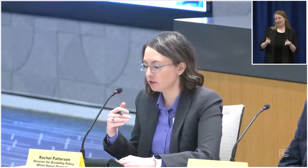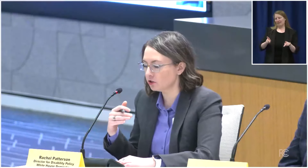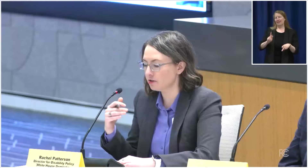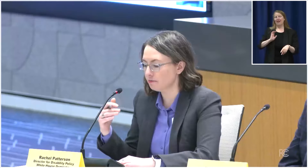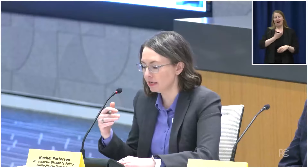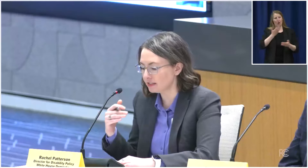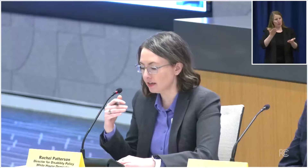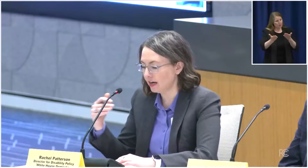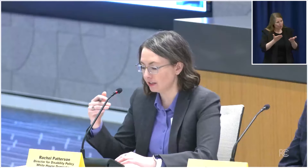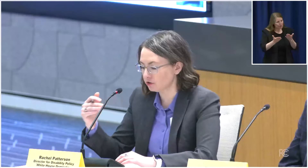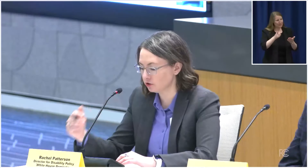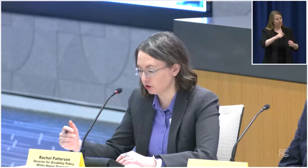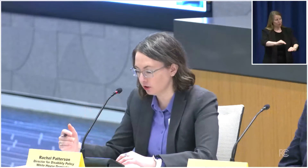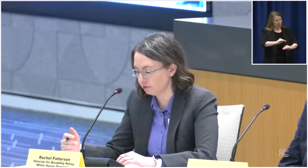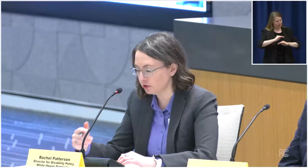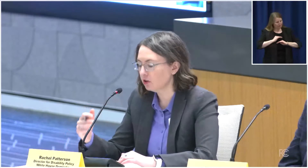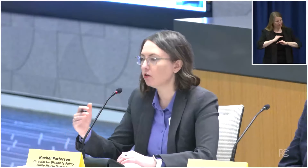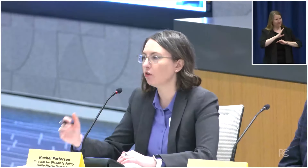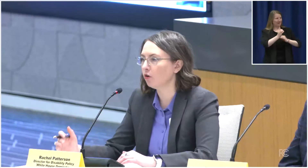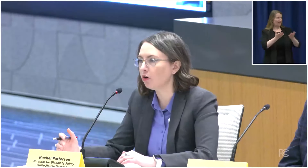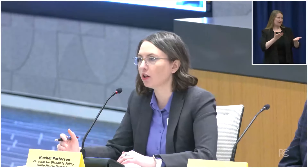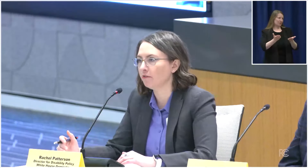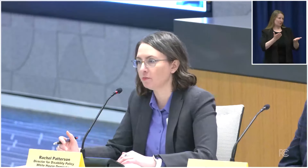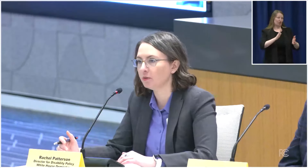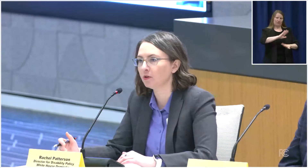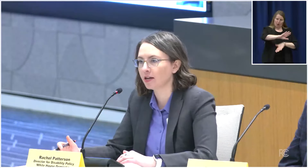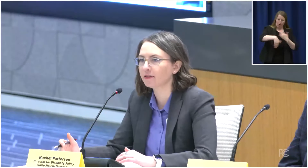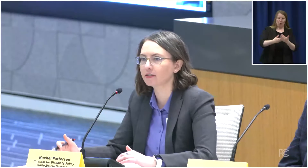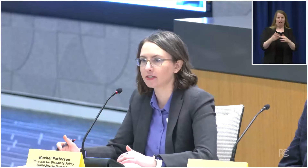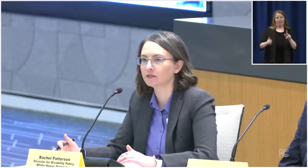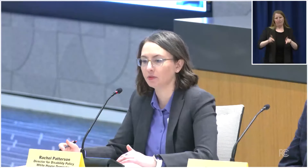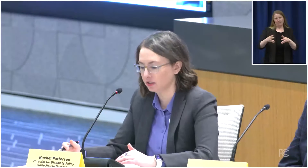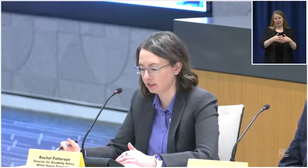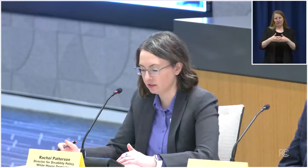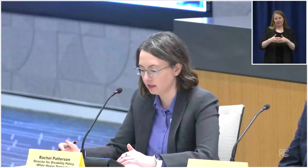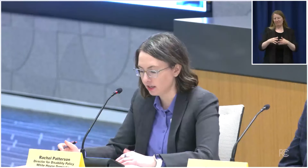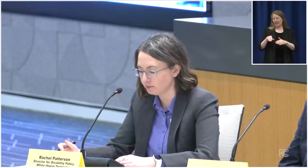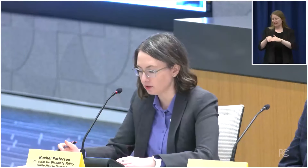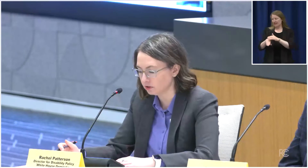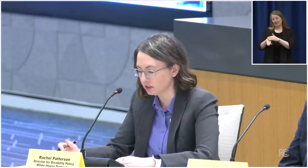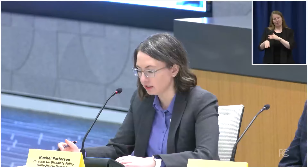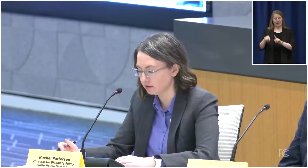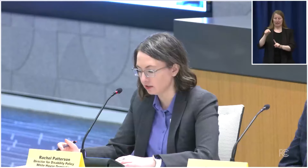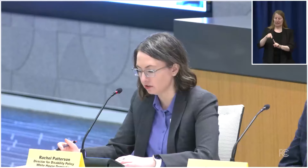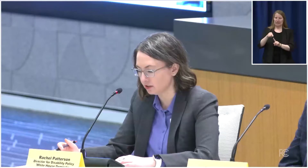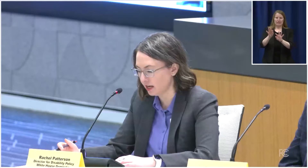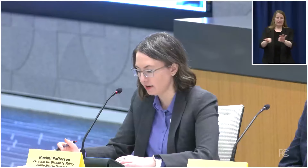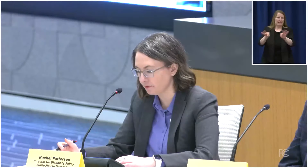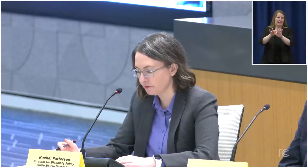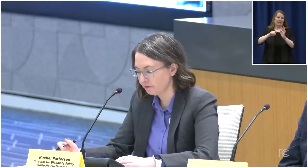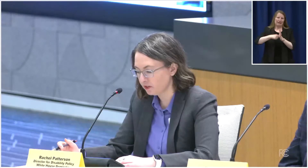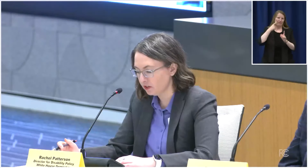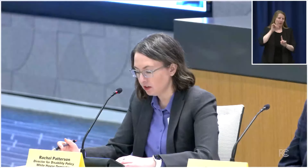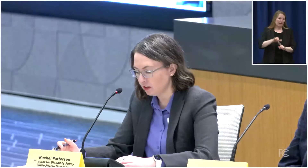AND I'M STRUCK BY THE CONNECTION OF THOSE TWO IDEAS OF IMPROVING CUSTOMER SERVICE DELIVERY MEANING REBUILDING TRUST IN